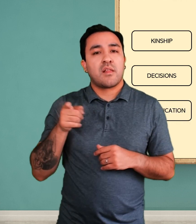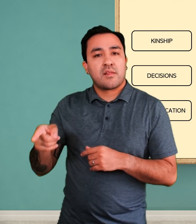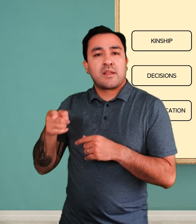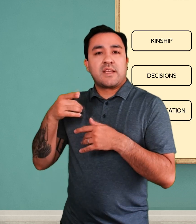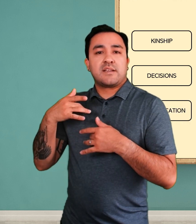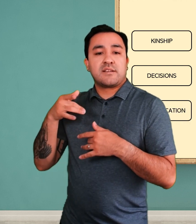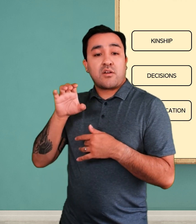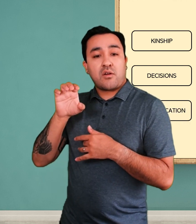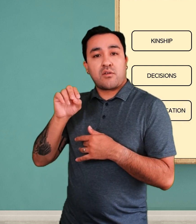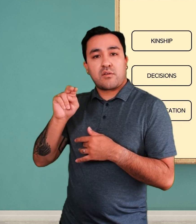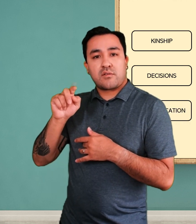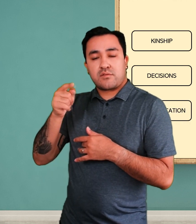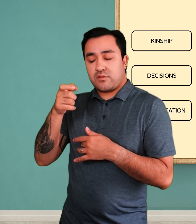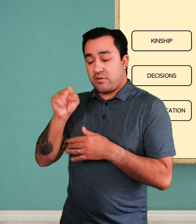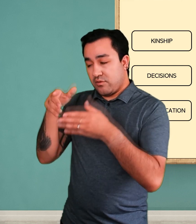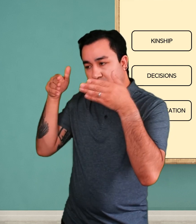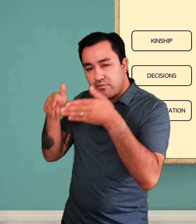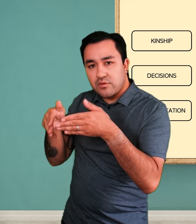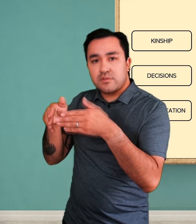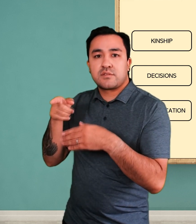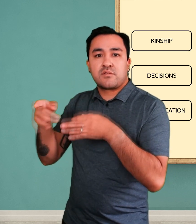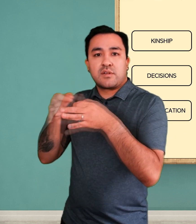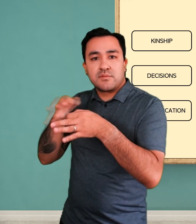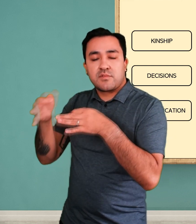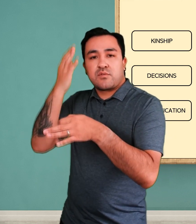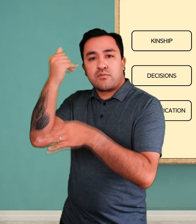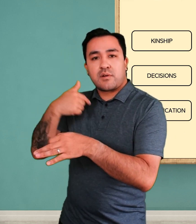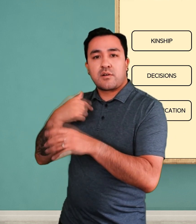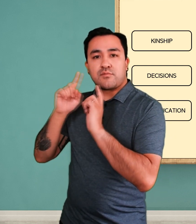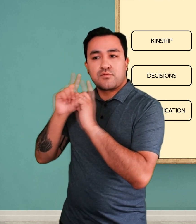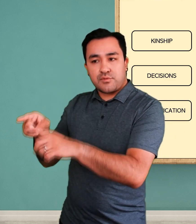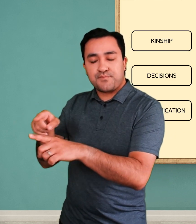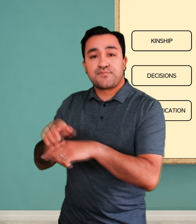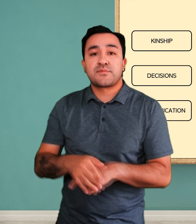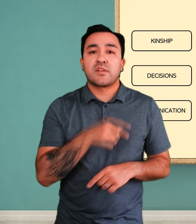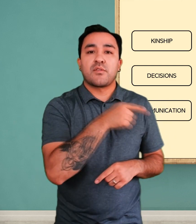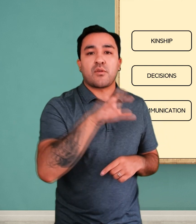is putting focus on what they are doing and we can assume the second person is also getting the